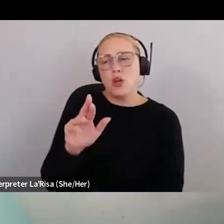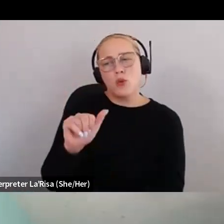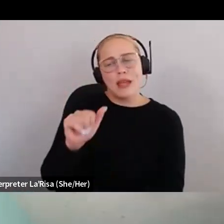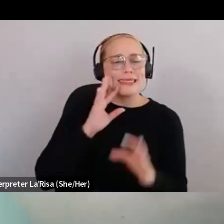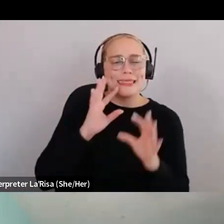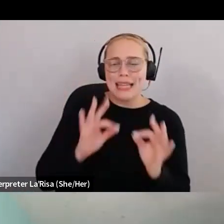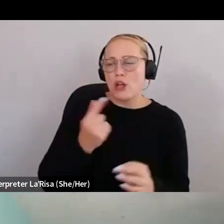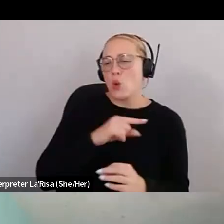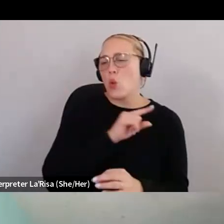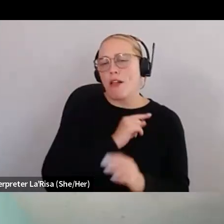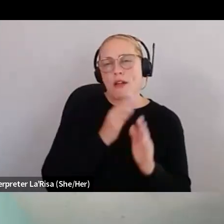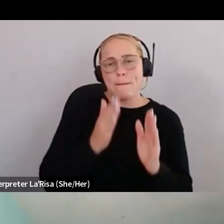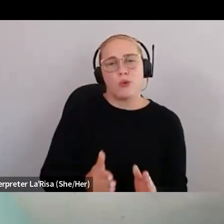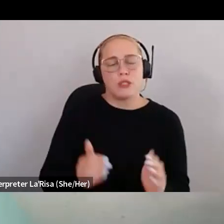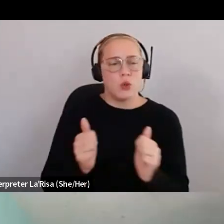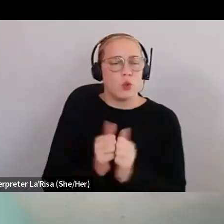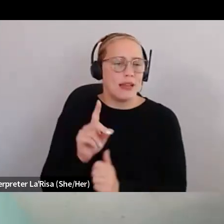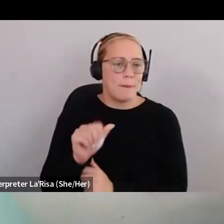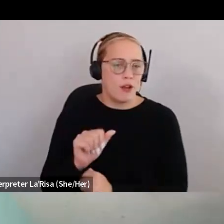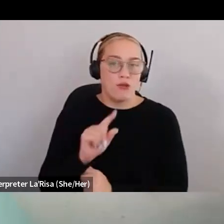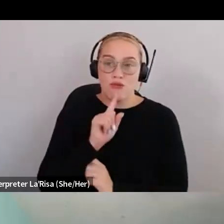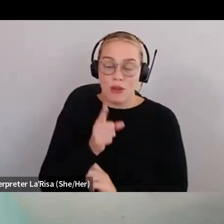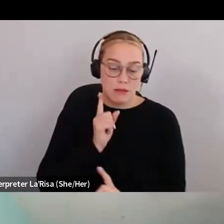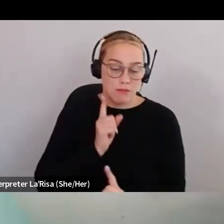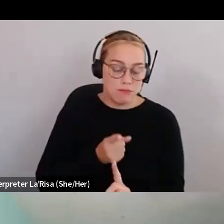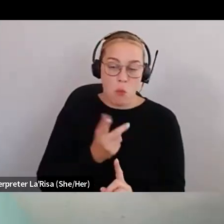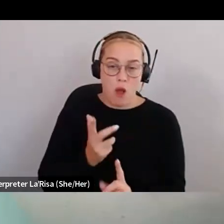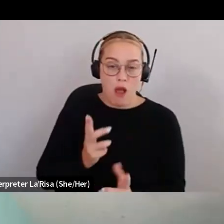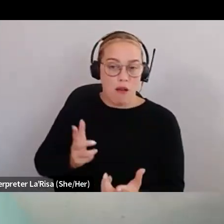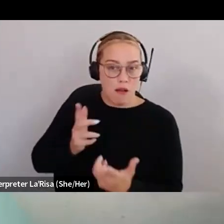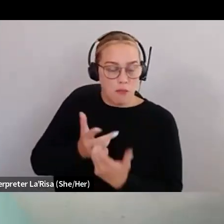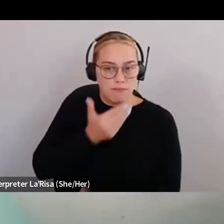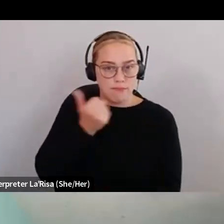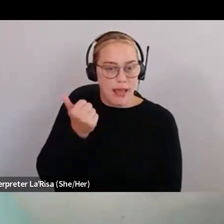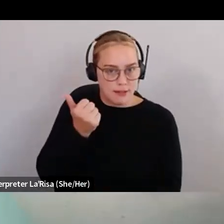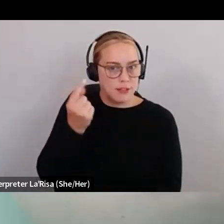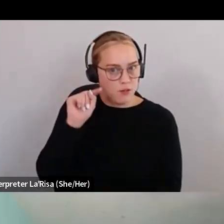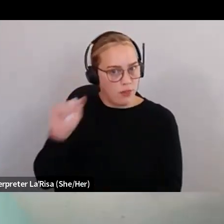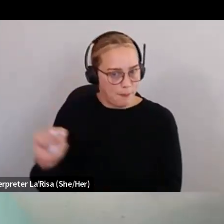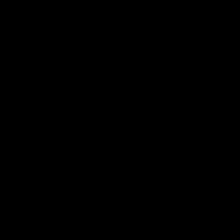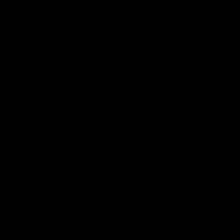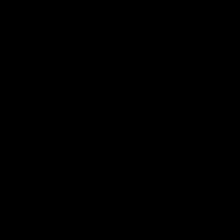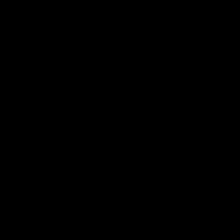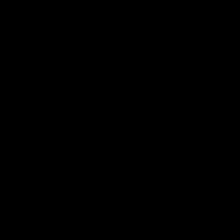just lace in the mail boxes? There are lots of different ways or could be